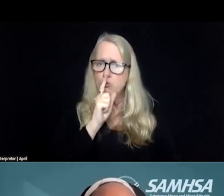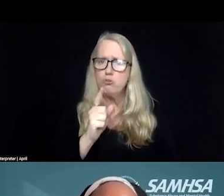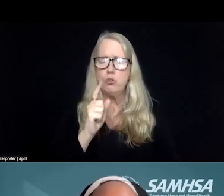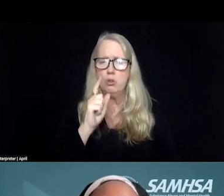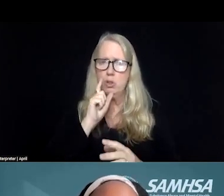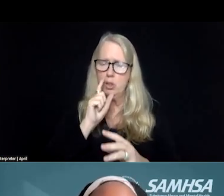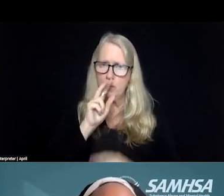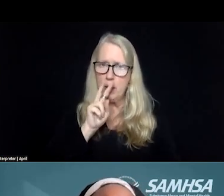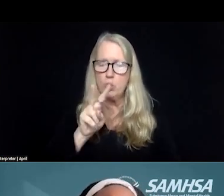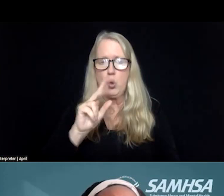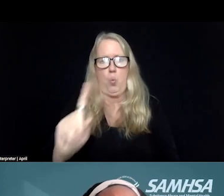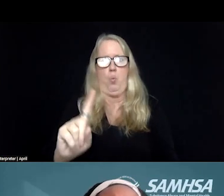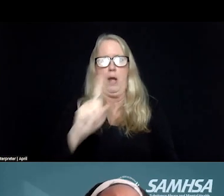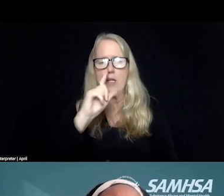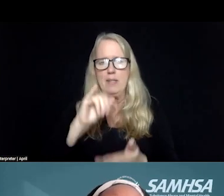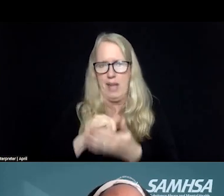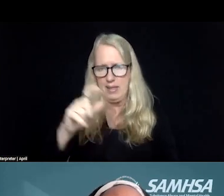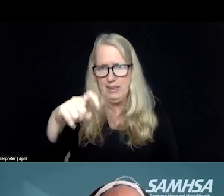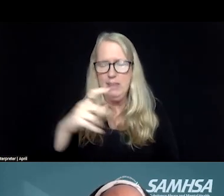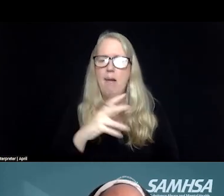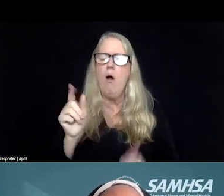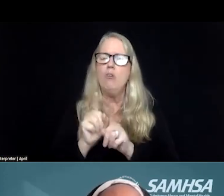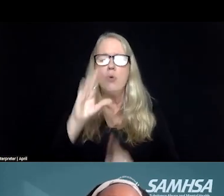WHERE THE NEED IS AND ALSO KNOWING THAT COMMUNITIES KNOWING THEIR